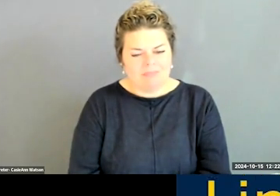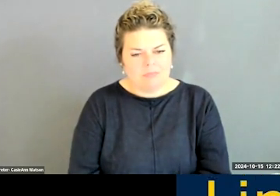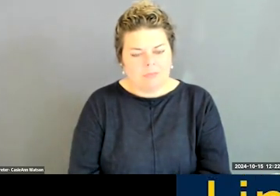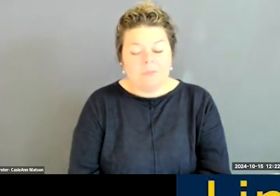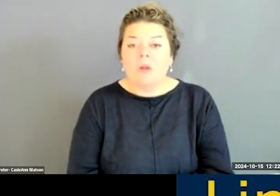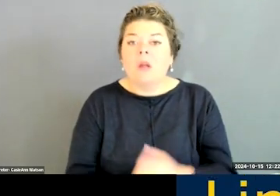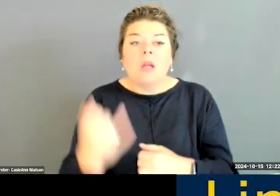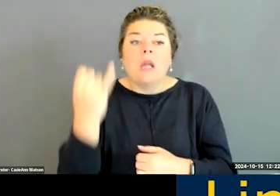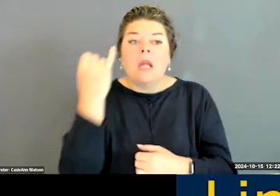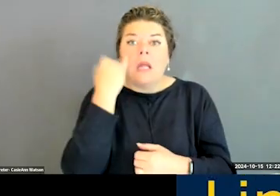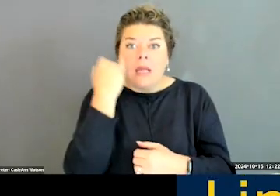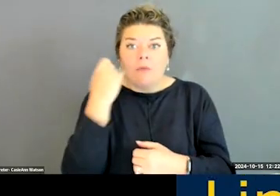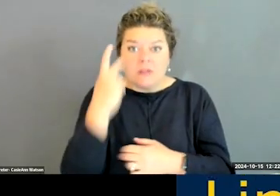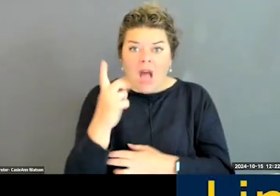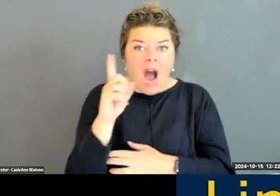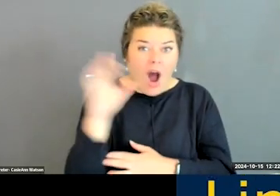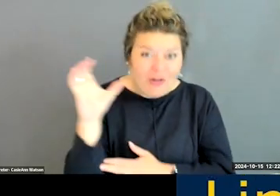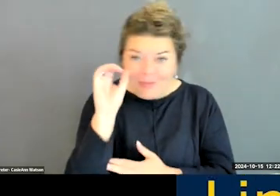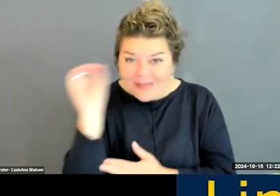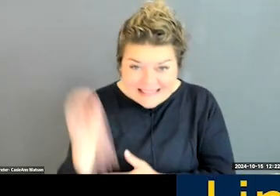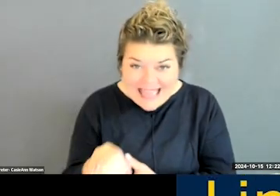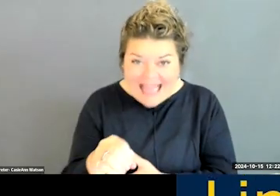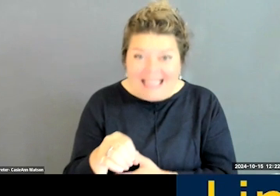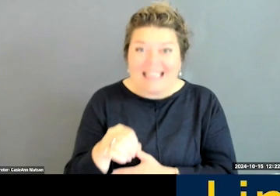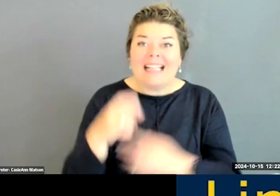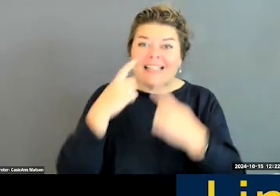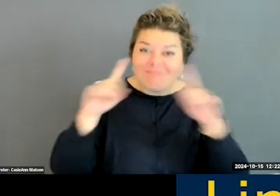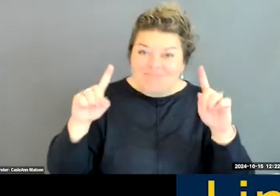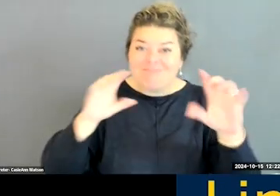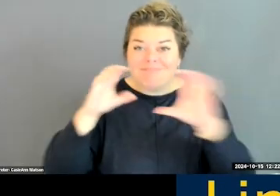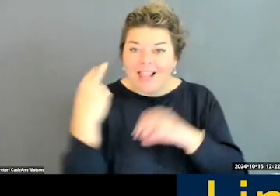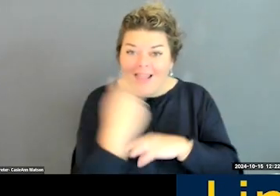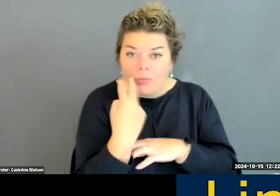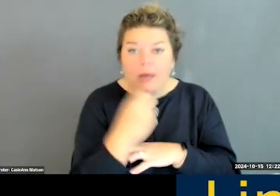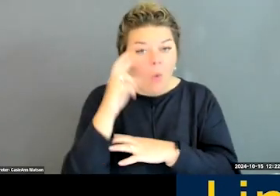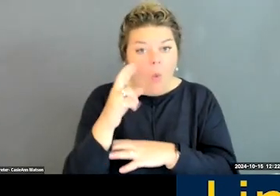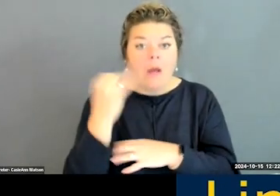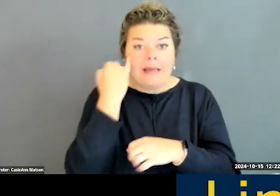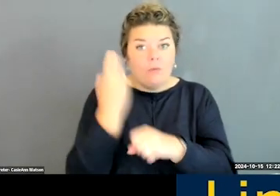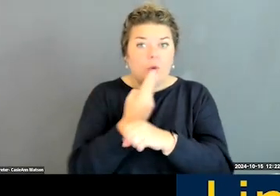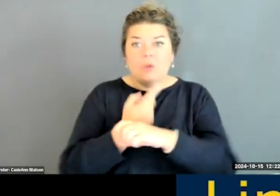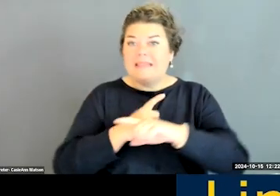So if we were to see a 100% effective example of lip reading, or if we used an alternative